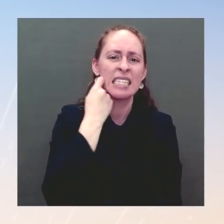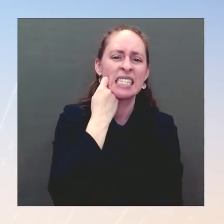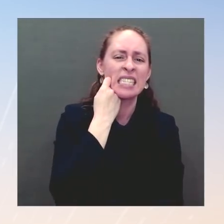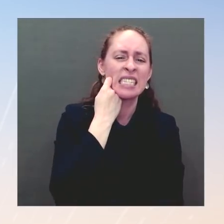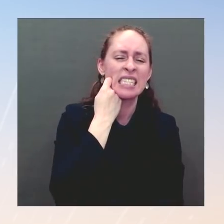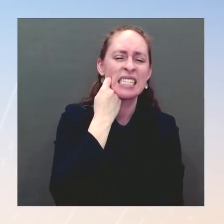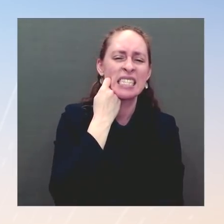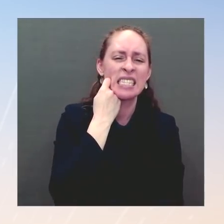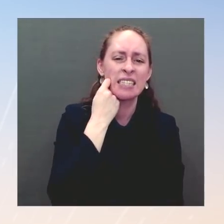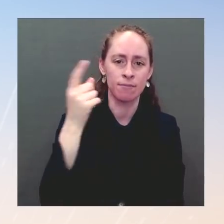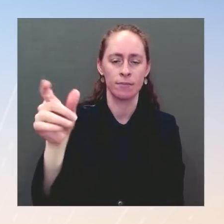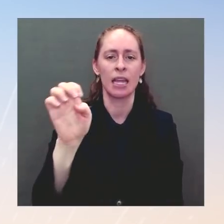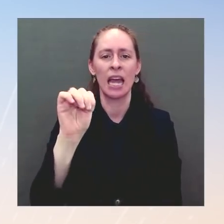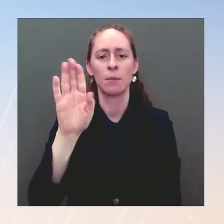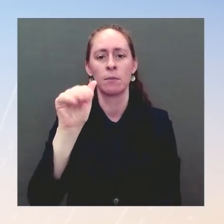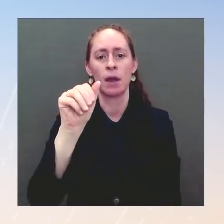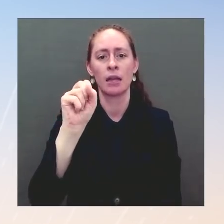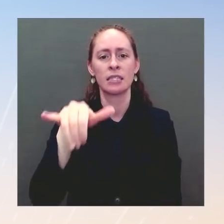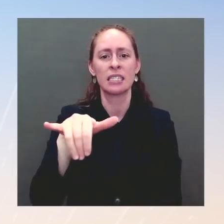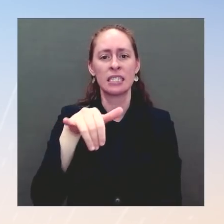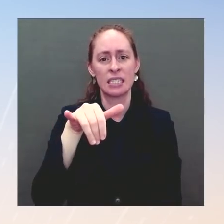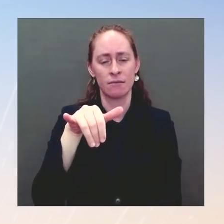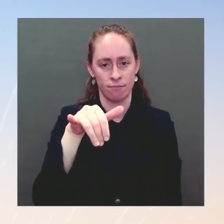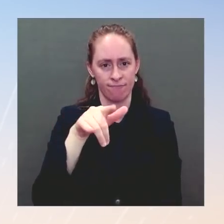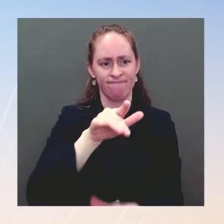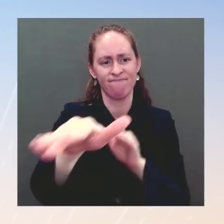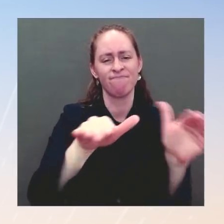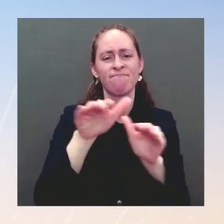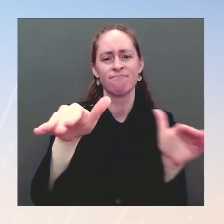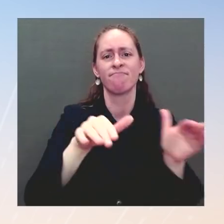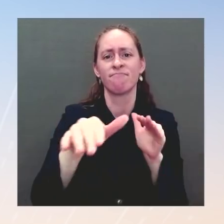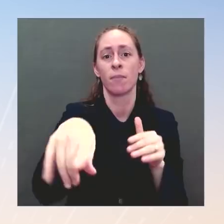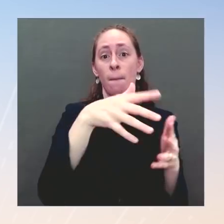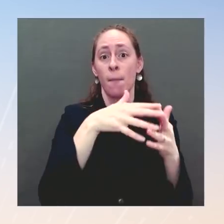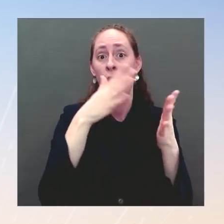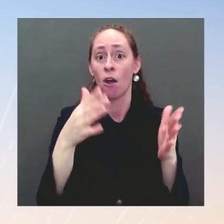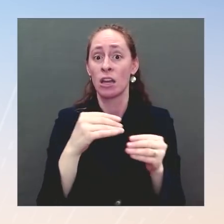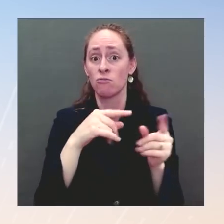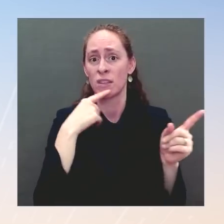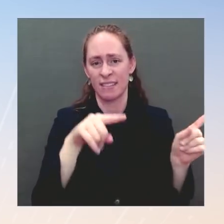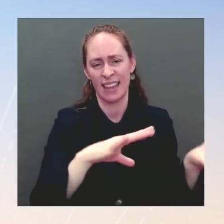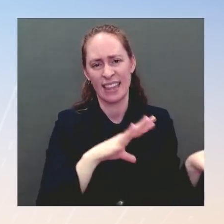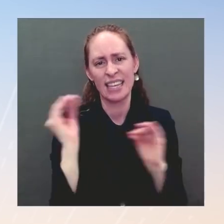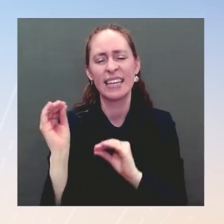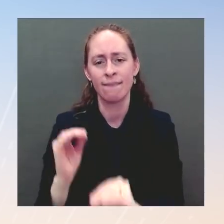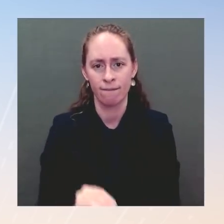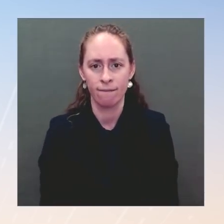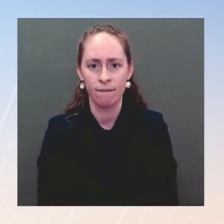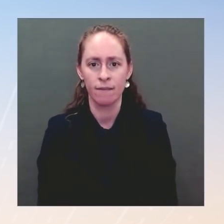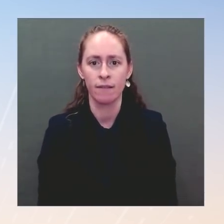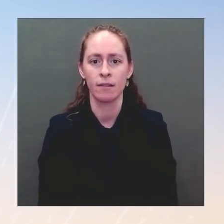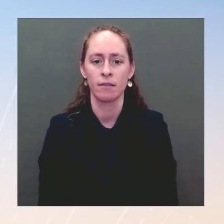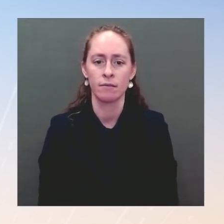But are you actually telling Americans in Russia to leave Russia right now? Ms. Psaki: The State Department makes those assessments and recommendations, and they update them regularly,